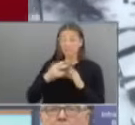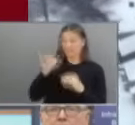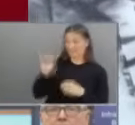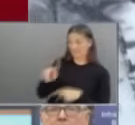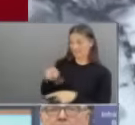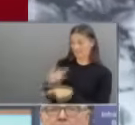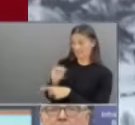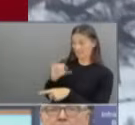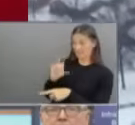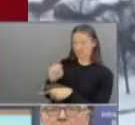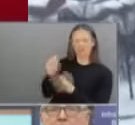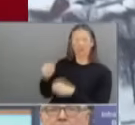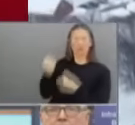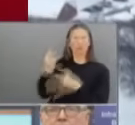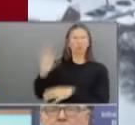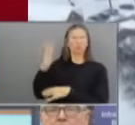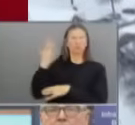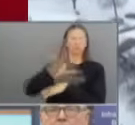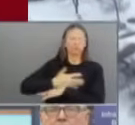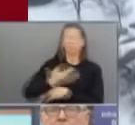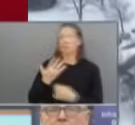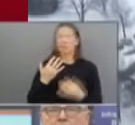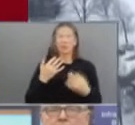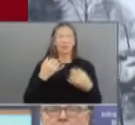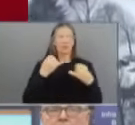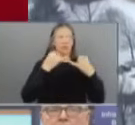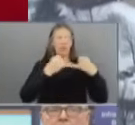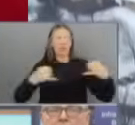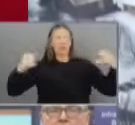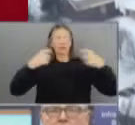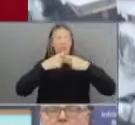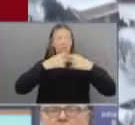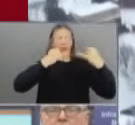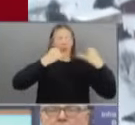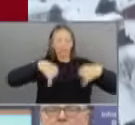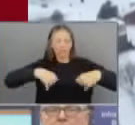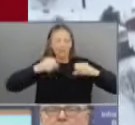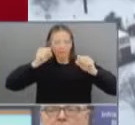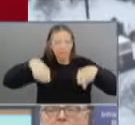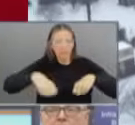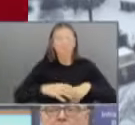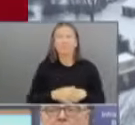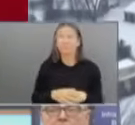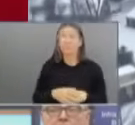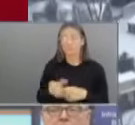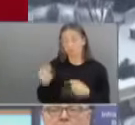THAT’S ENOUGH TO BRING DOWN TREE LIMBS. EVEN WORSE, THAT’S ENOUGH TO BRING DOWN POWER LINES.